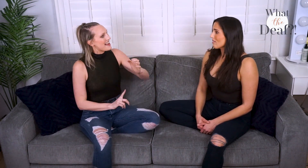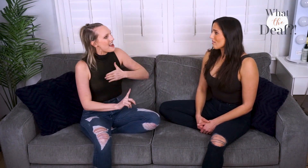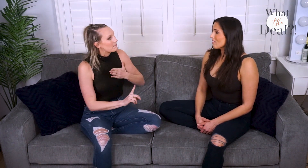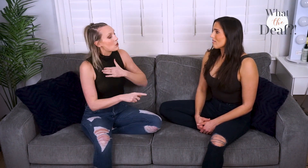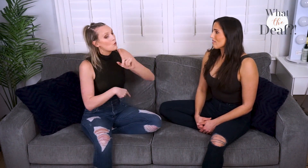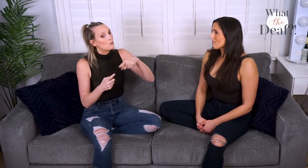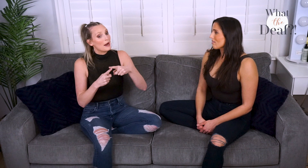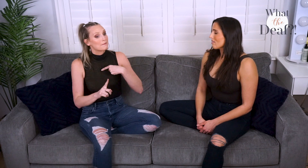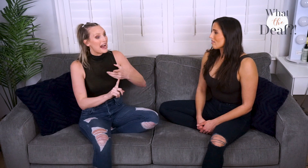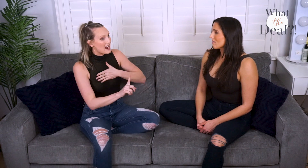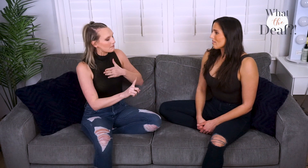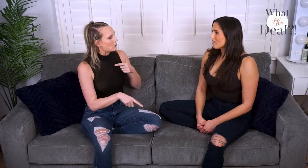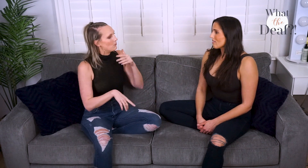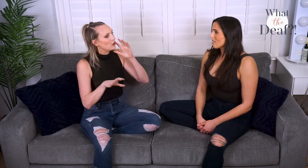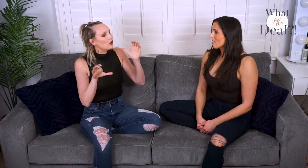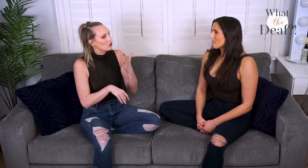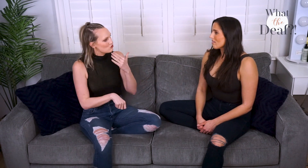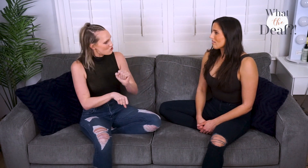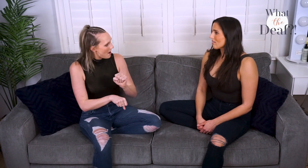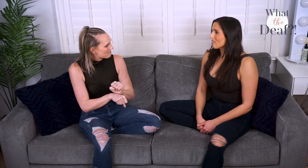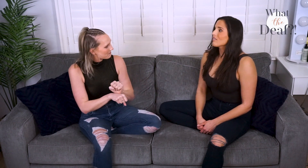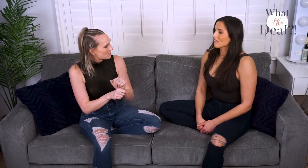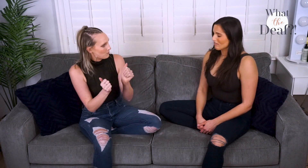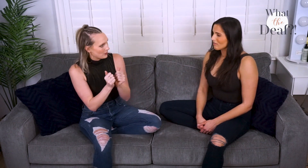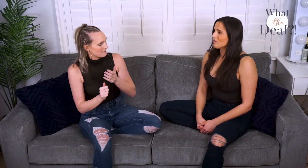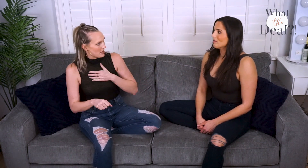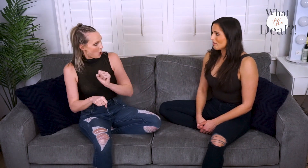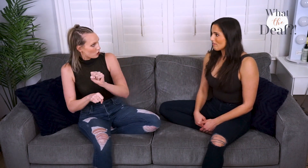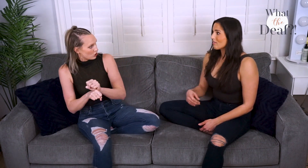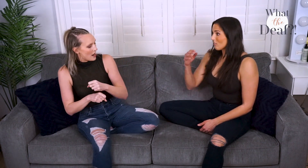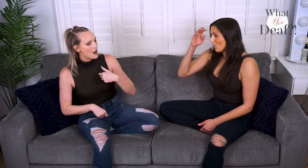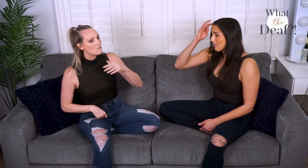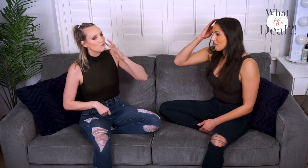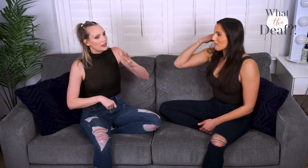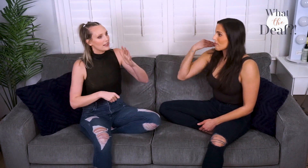I want to be happy. When I'm happy, I will do good with my job,